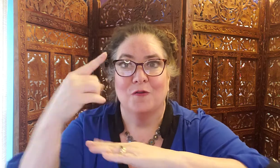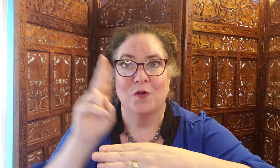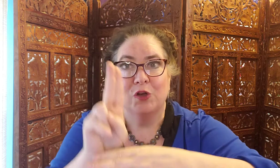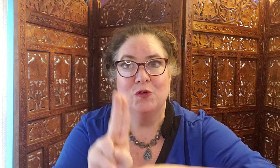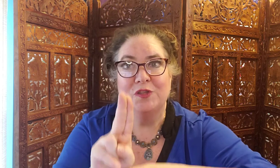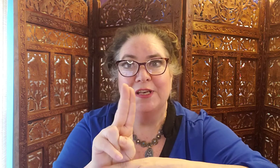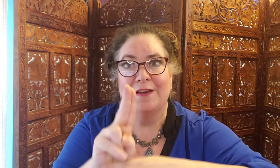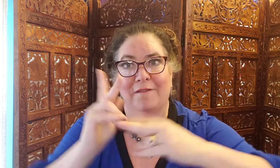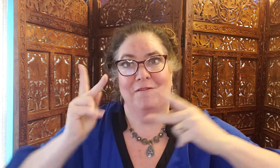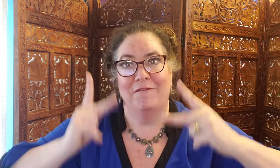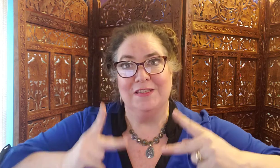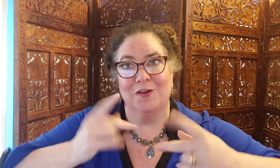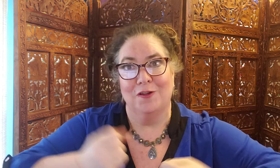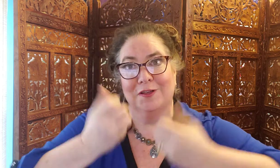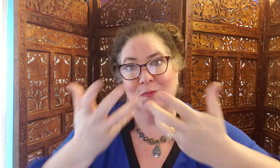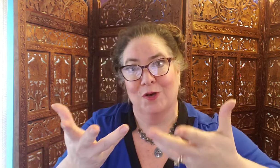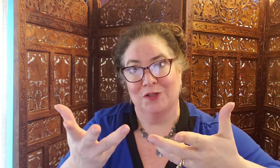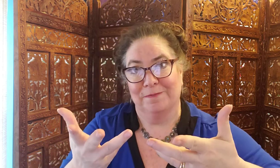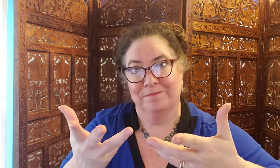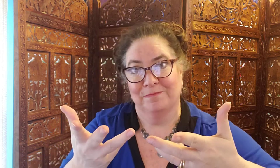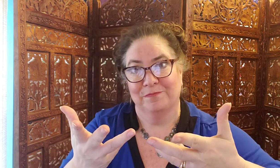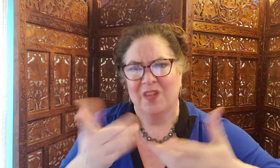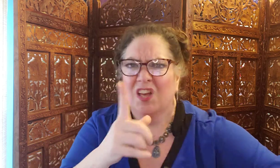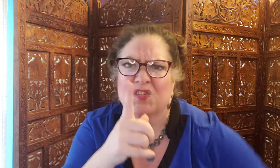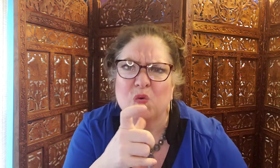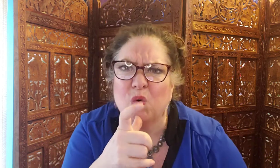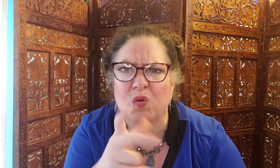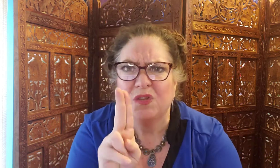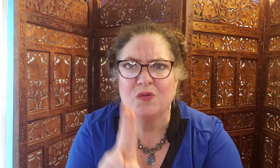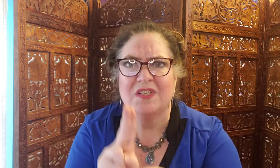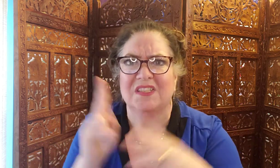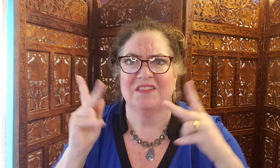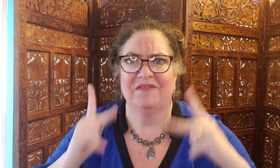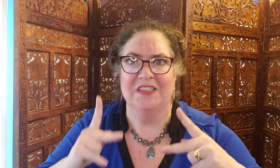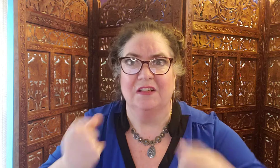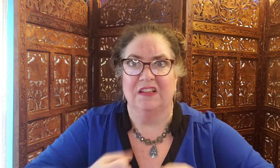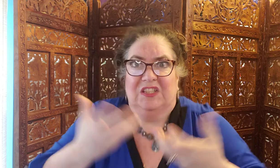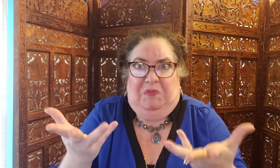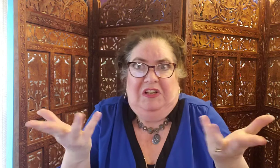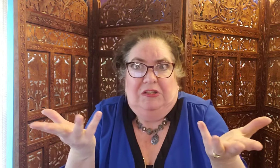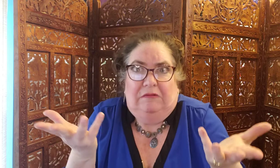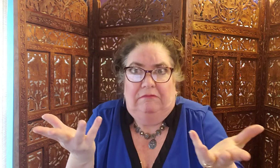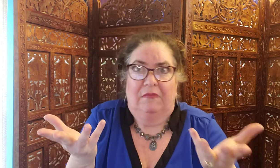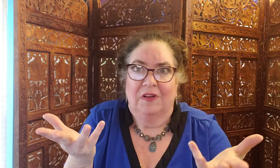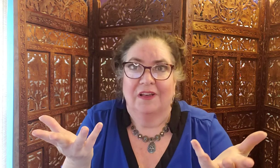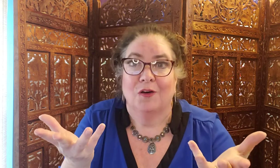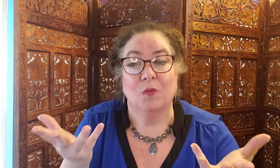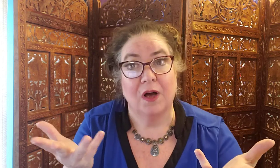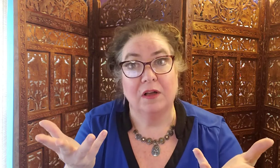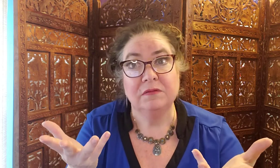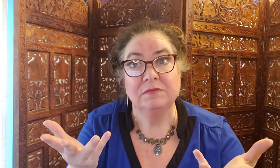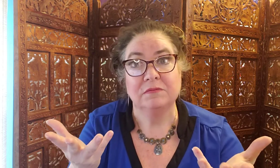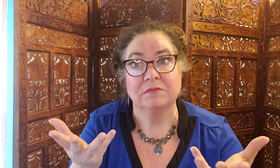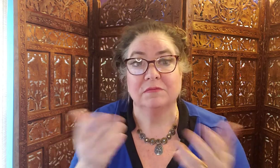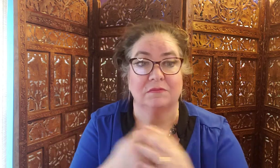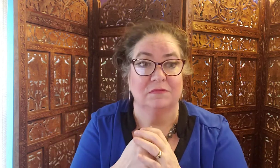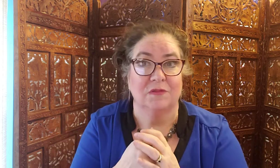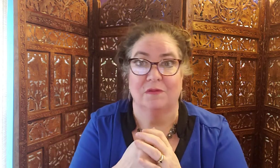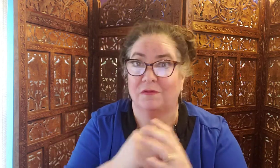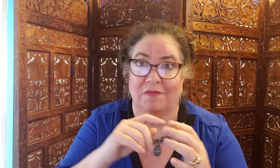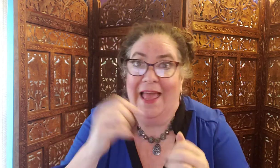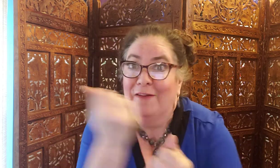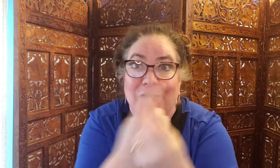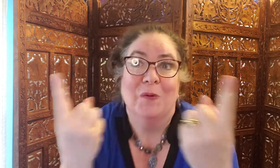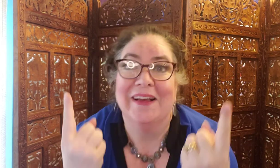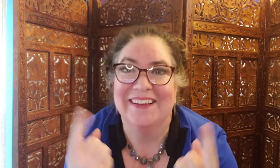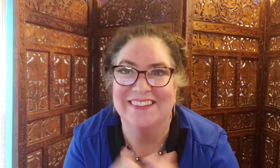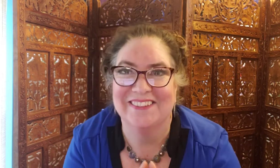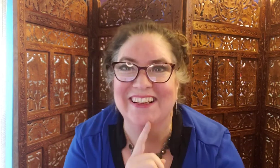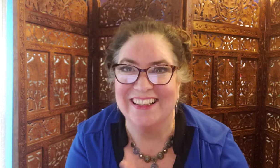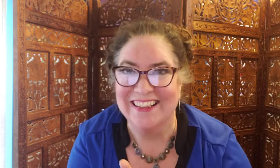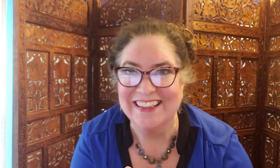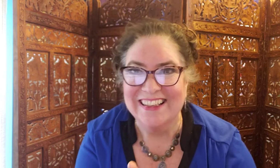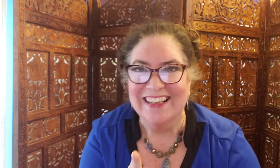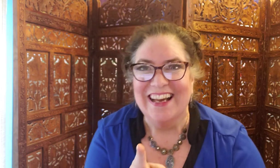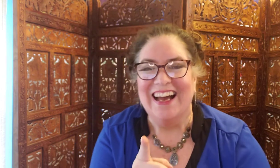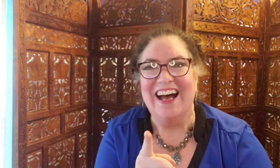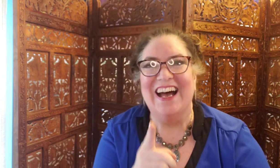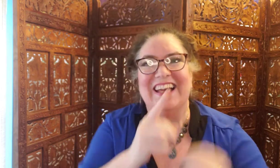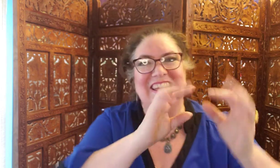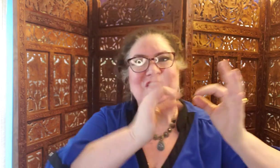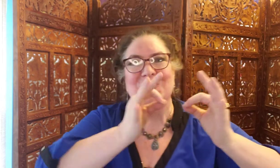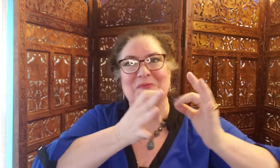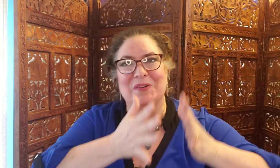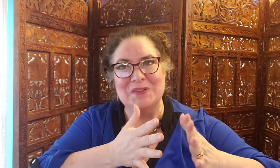for using physical expression. Who uses physical expression? Well, everyone really, interpreters